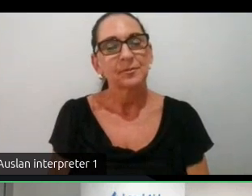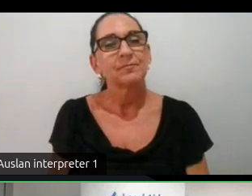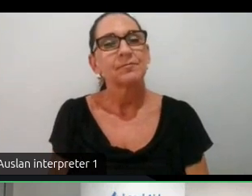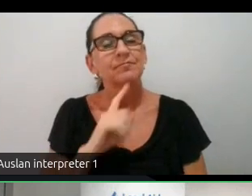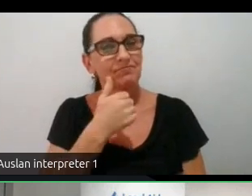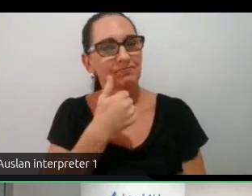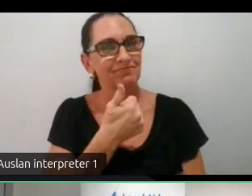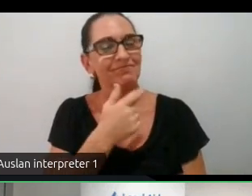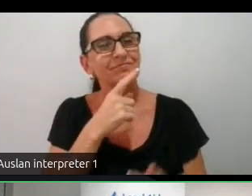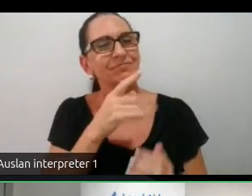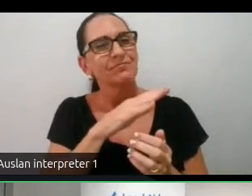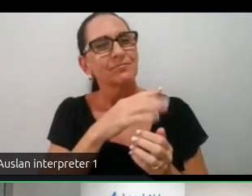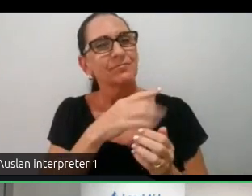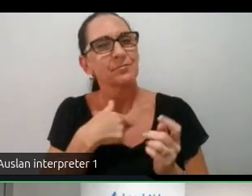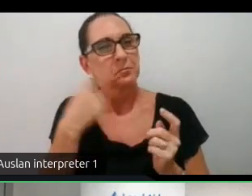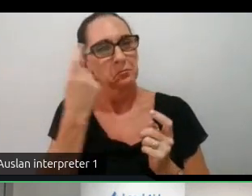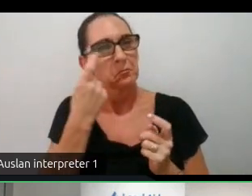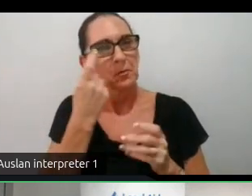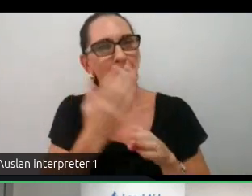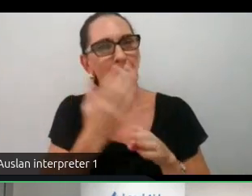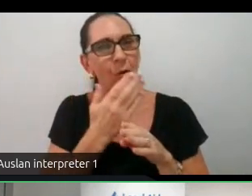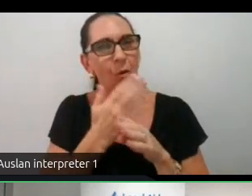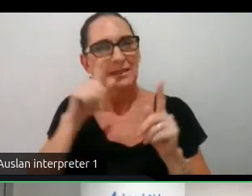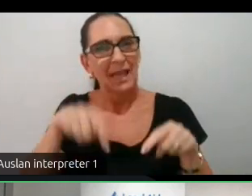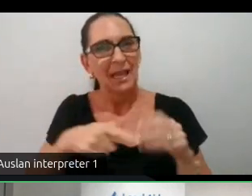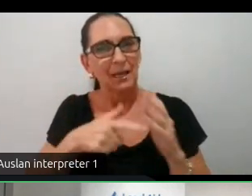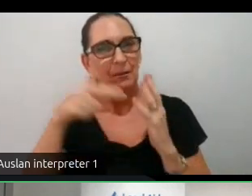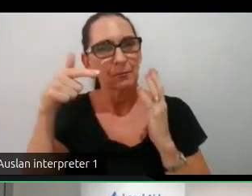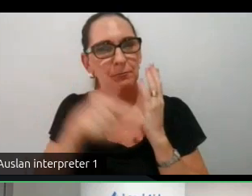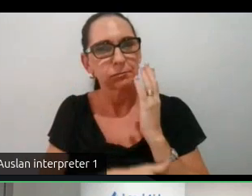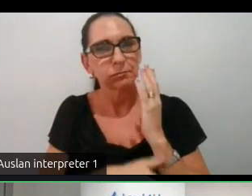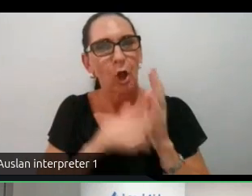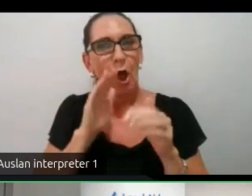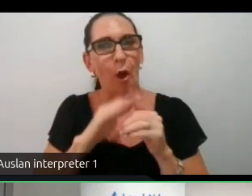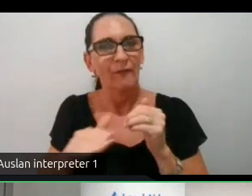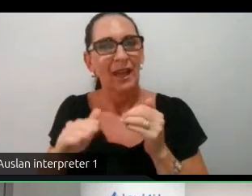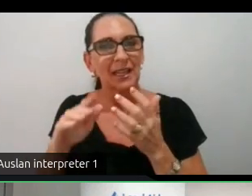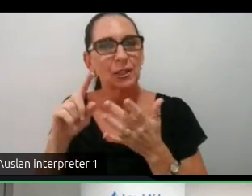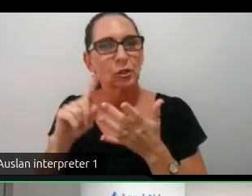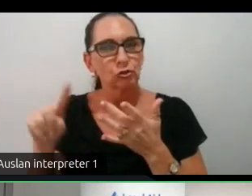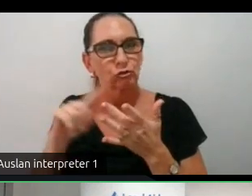Julie, I guess what we thought we'd do is before we delve too deeply into insurance with